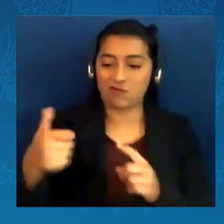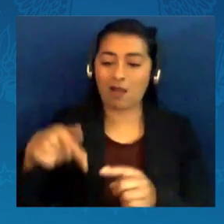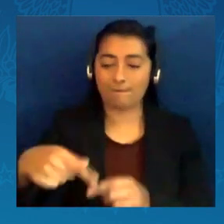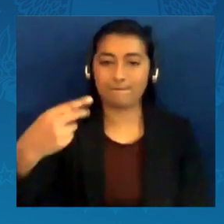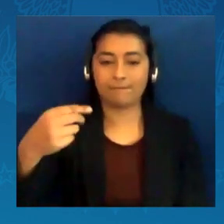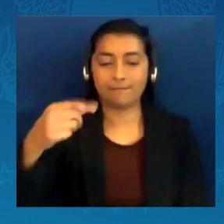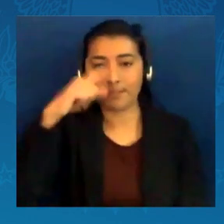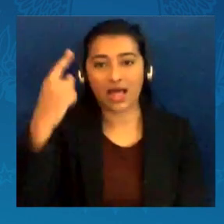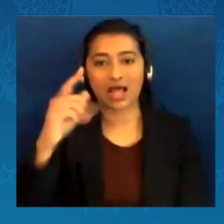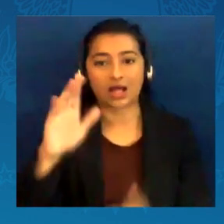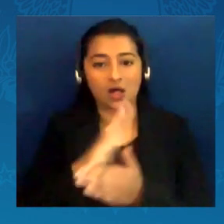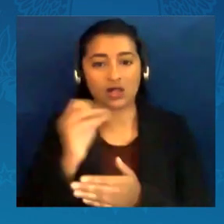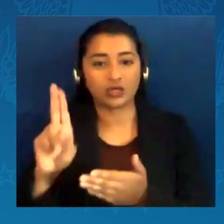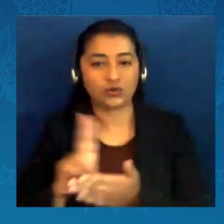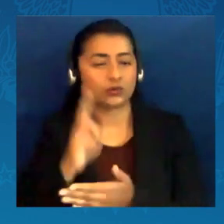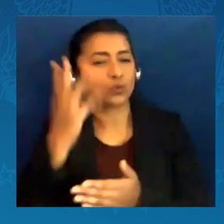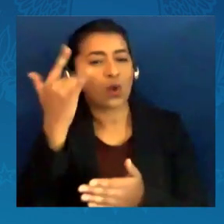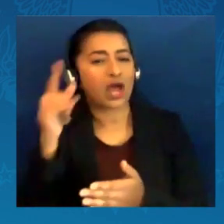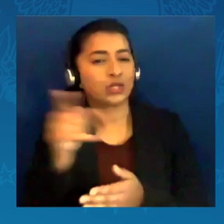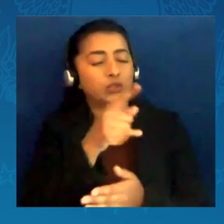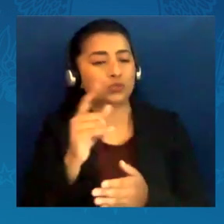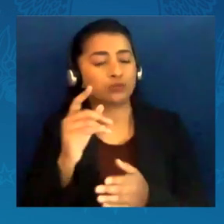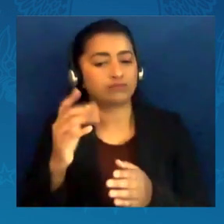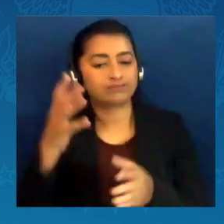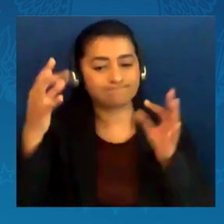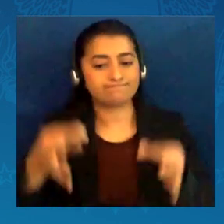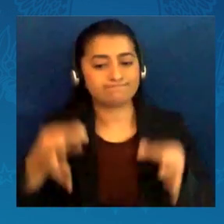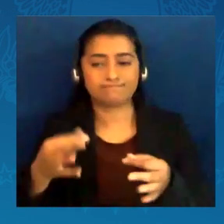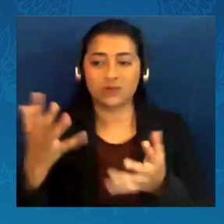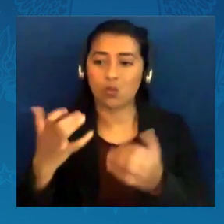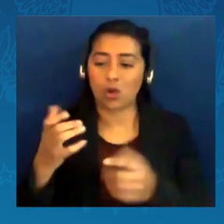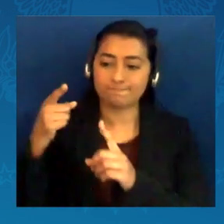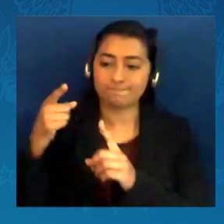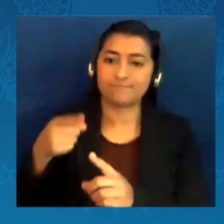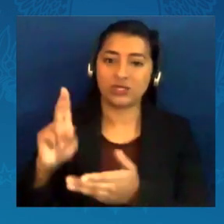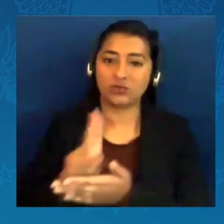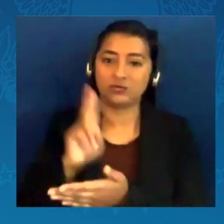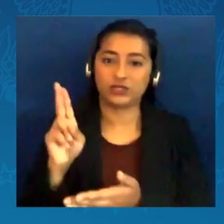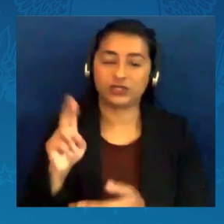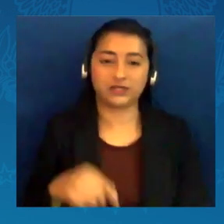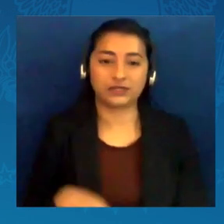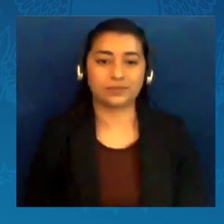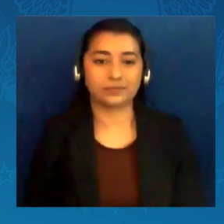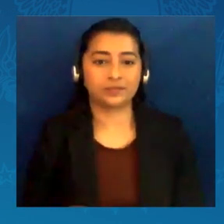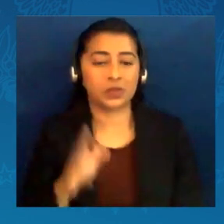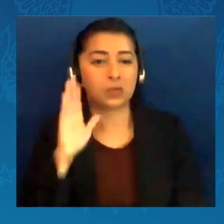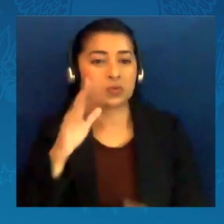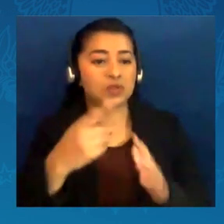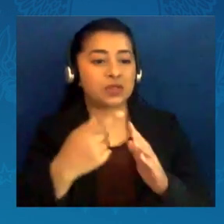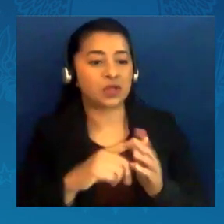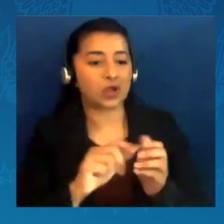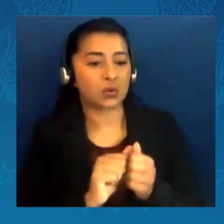What made you seek this experience? I will start off. We'll start with you. Male Speaker: So there's three reasons